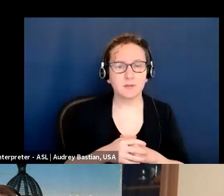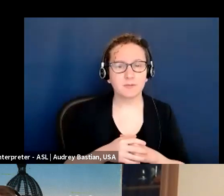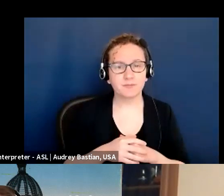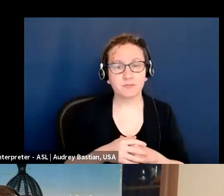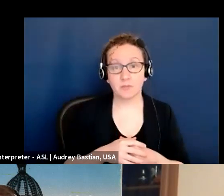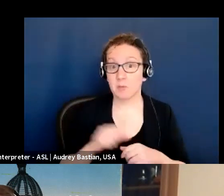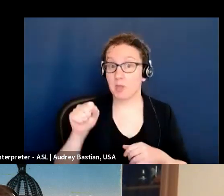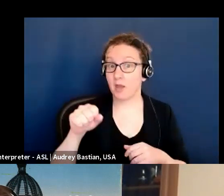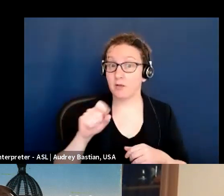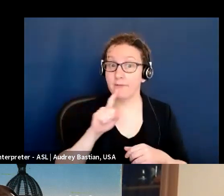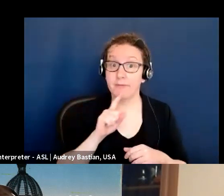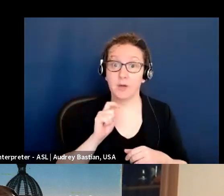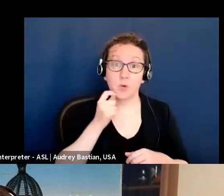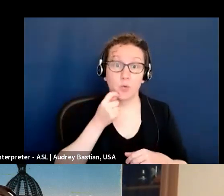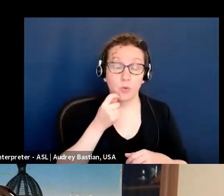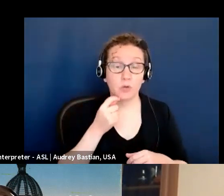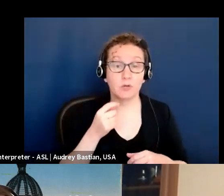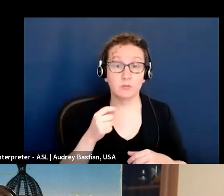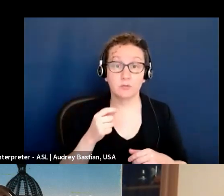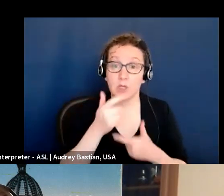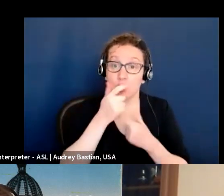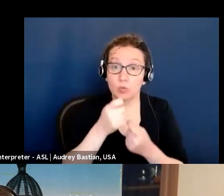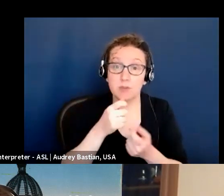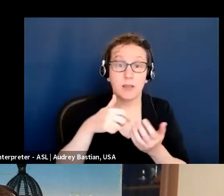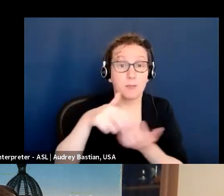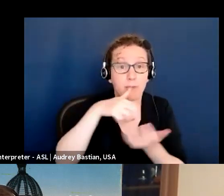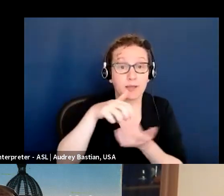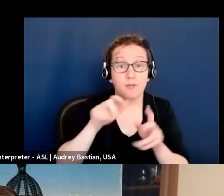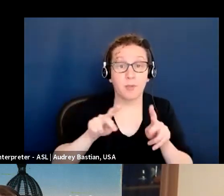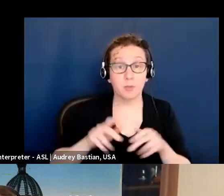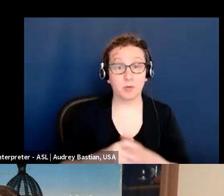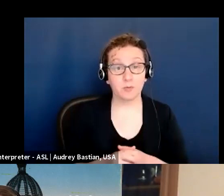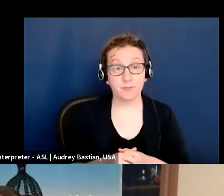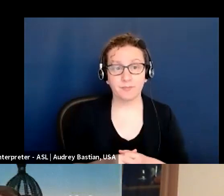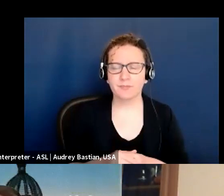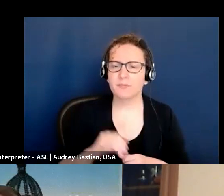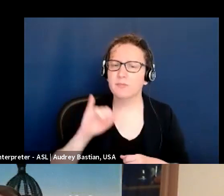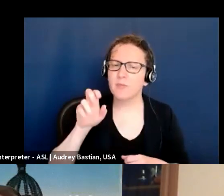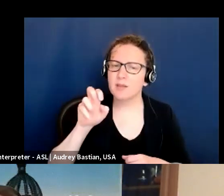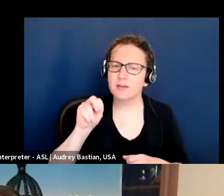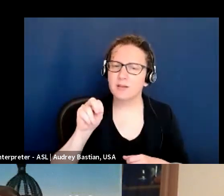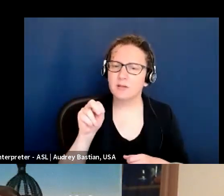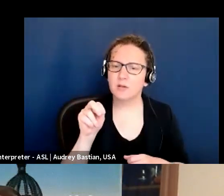it was very cool, an interesting mix of people. >> JUSTIN HARFORD: Were there you can answer